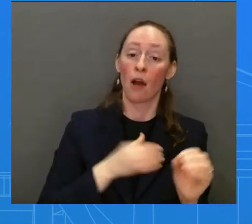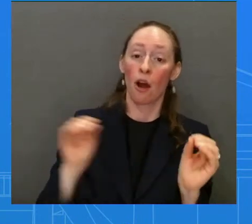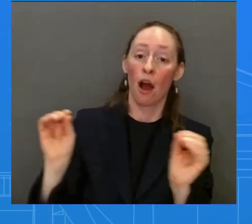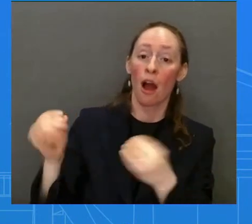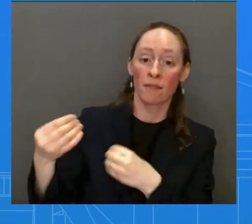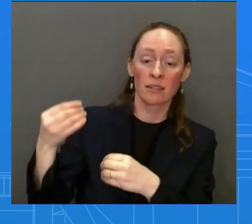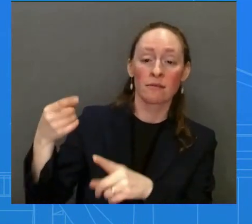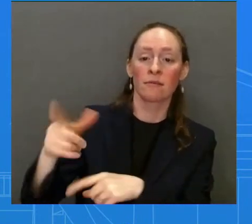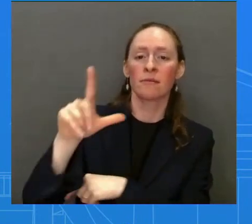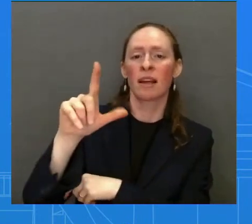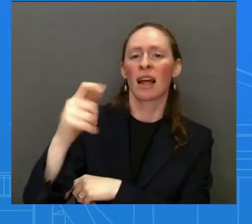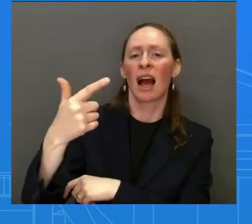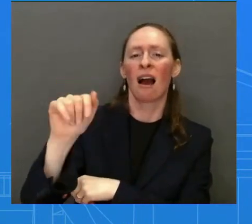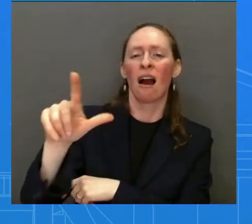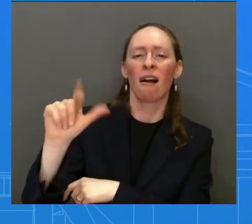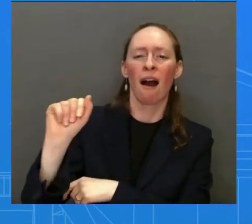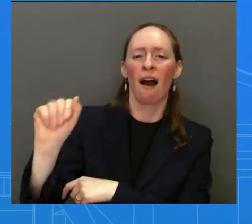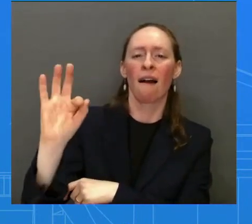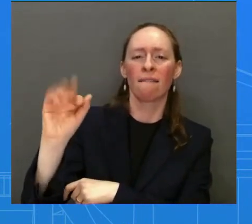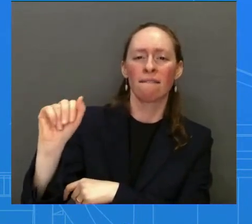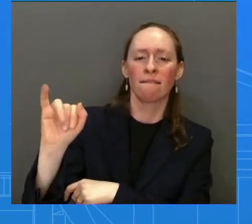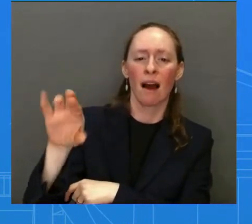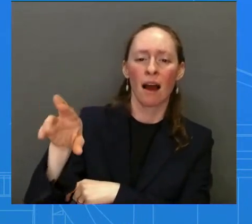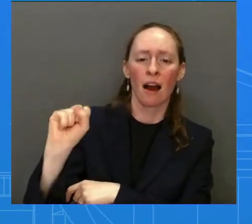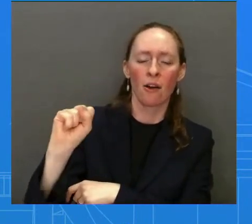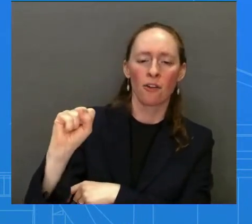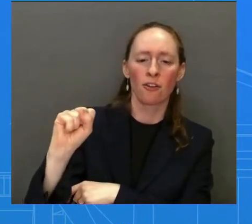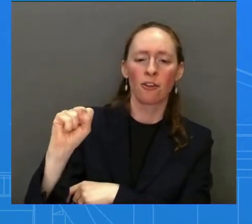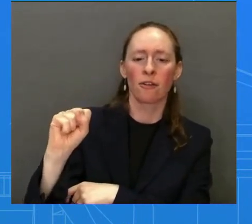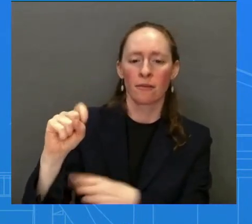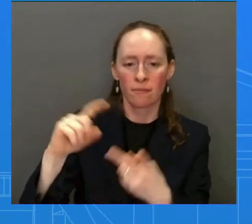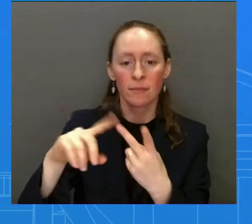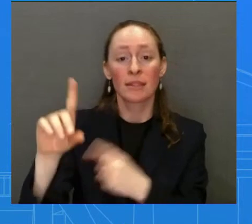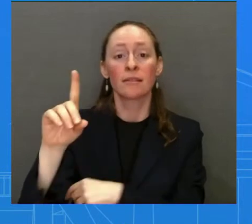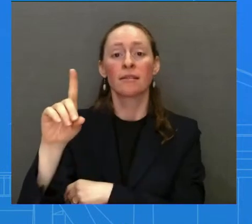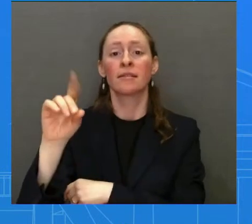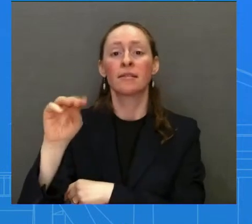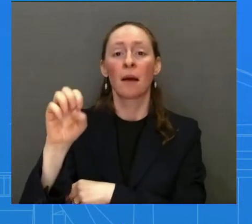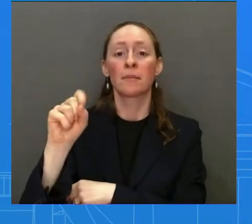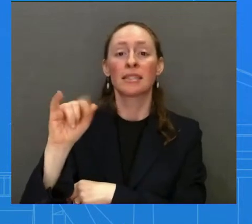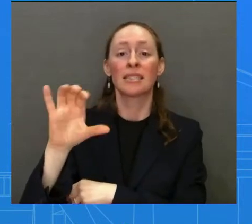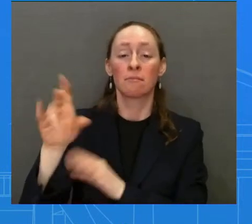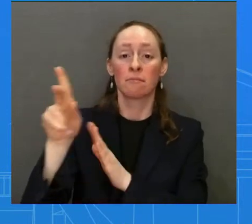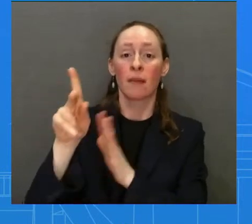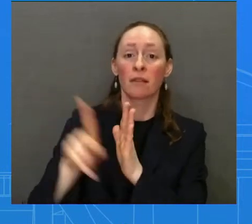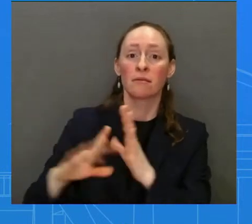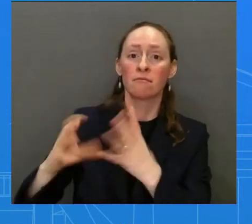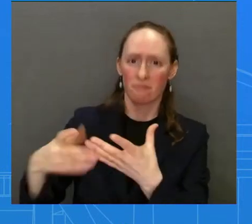these are things that we have taken very, very seriously. I'm going to try and take a question from the back because I know -- Alex, way back there.